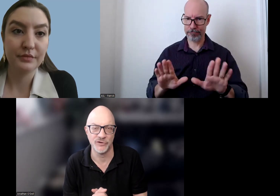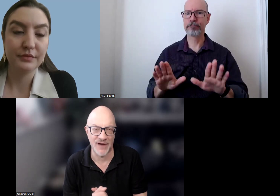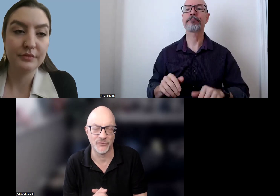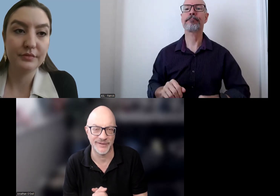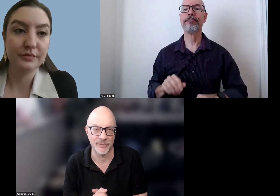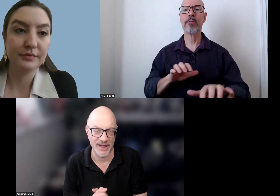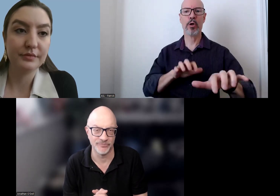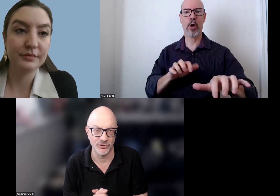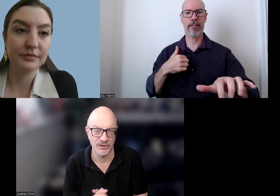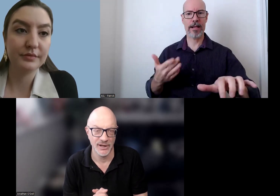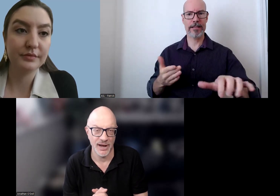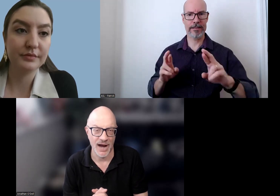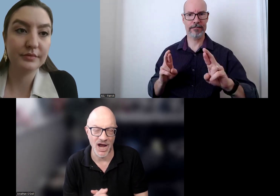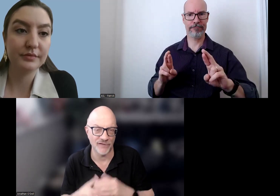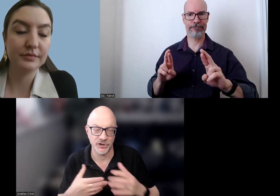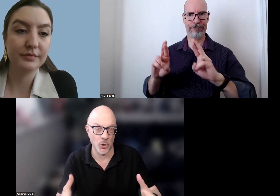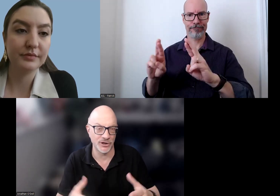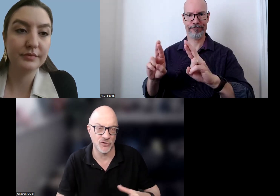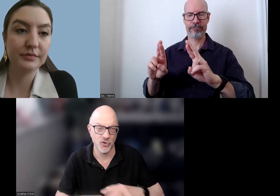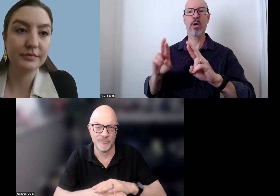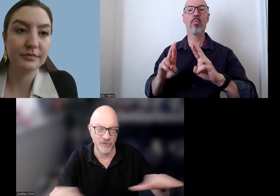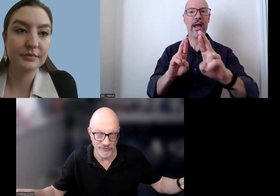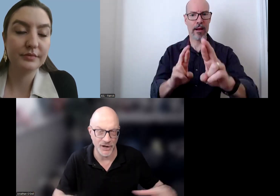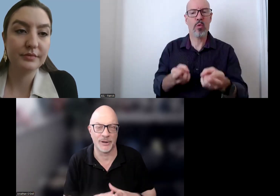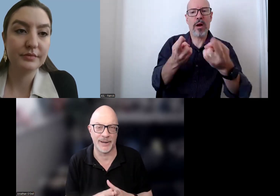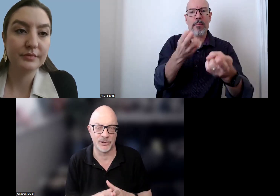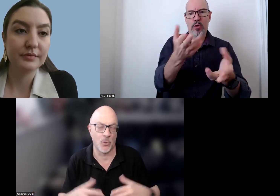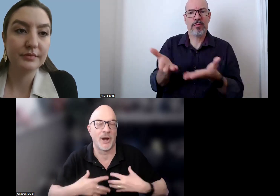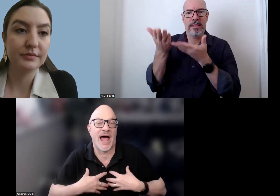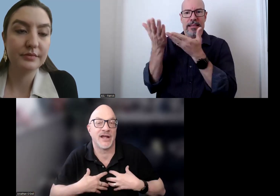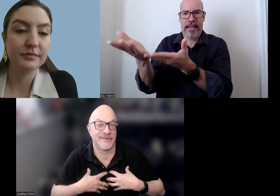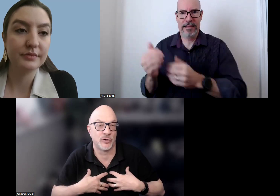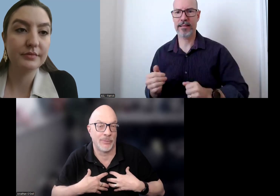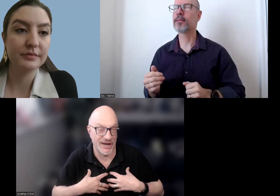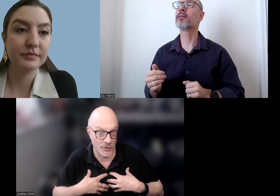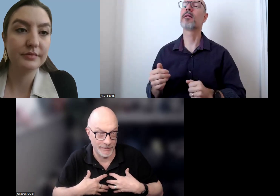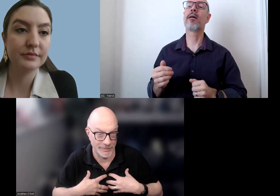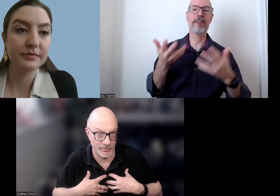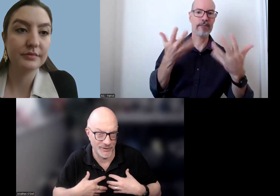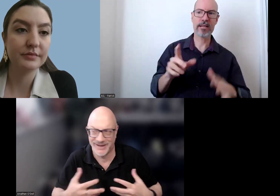ask the audience and say, how many of you found this was I often go into a room full of